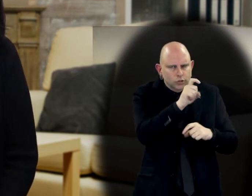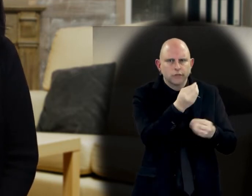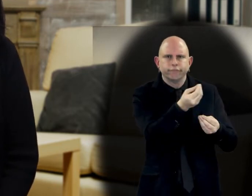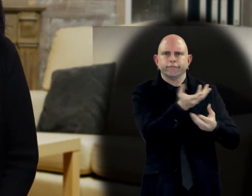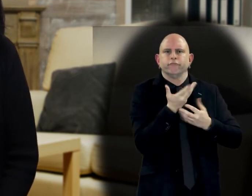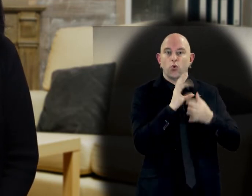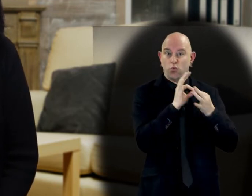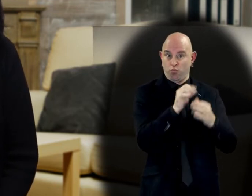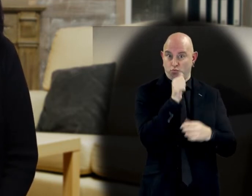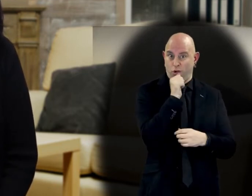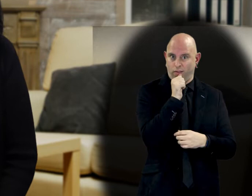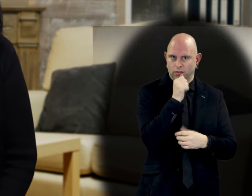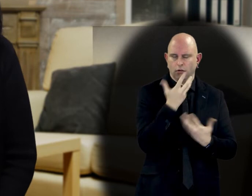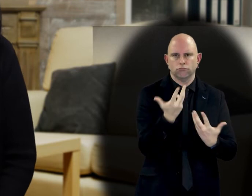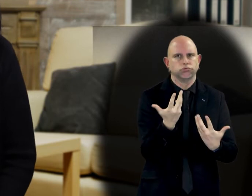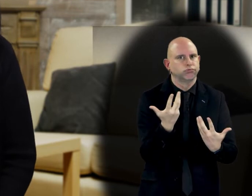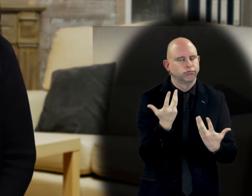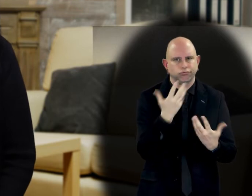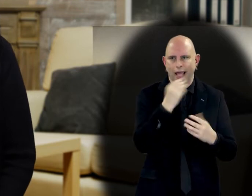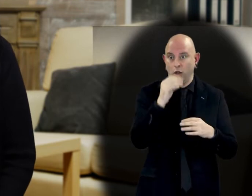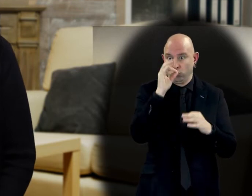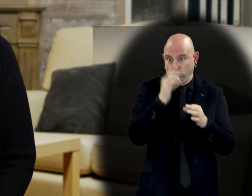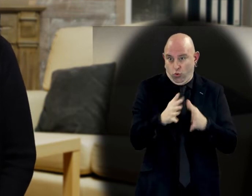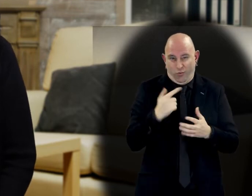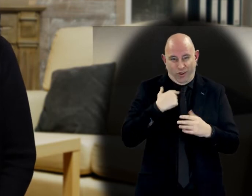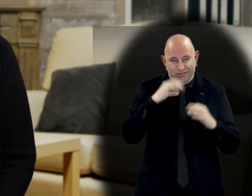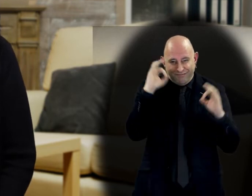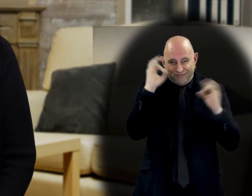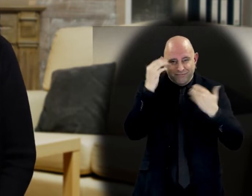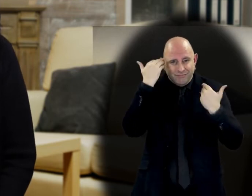She told me the interpreter doesn't get involved in the conversation.